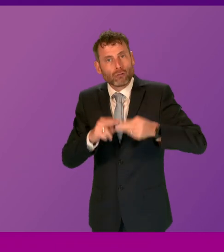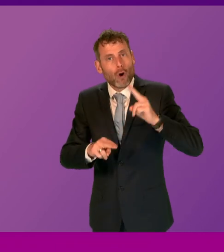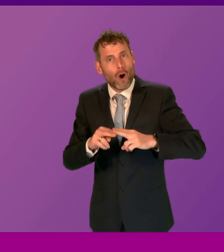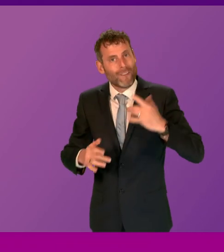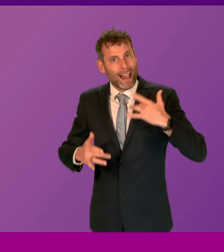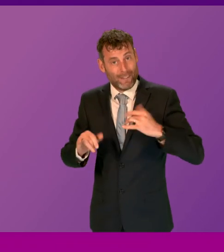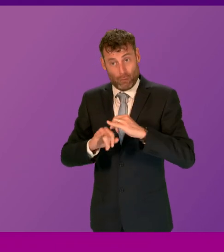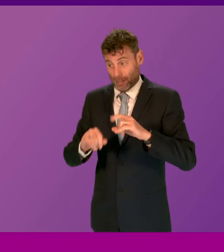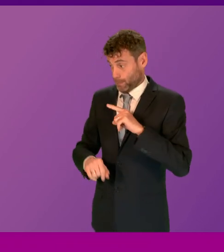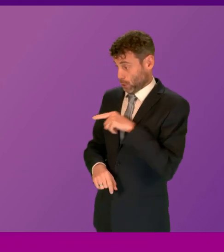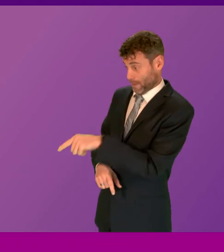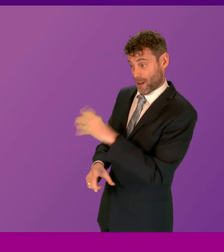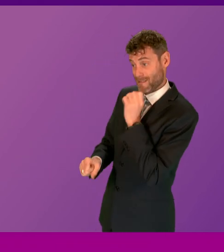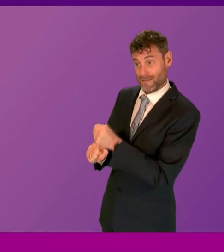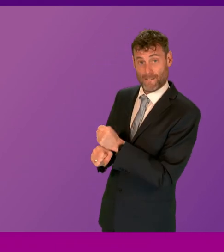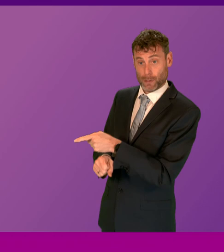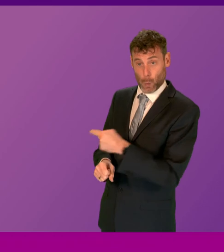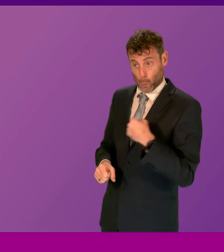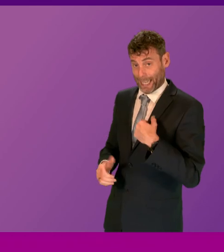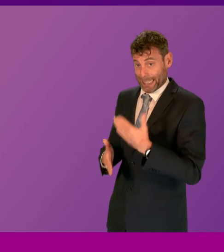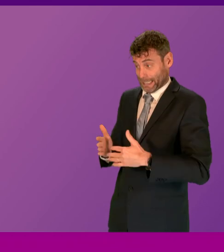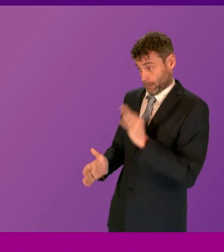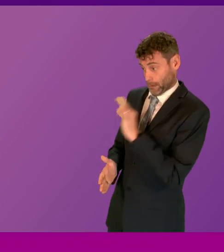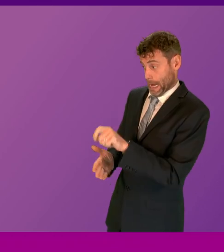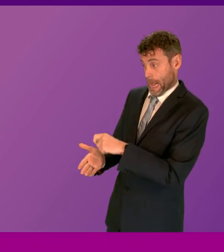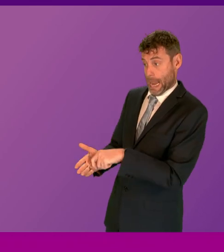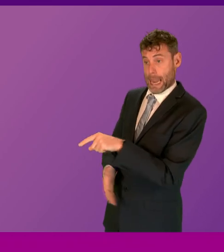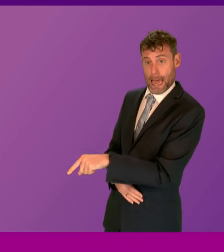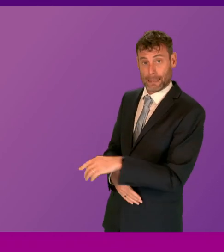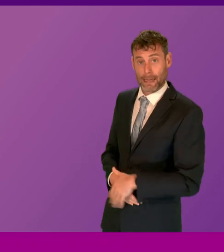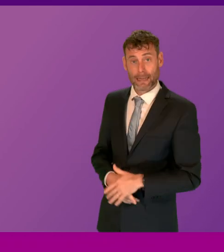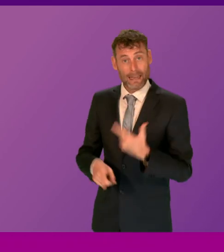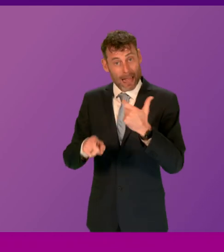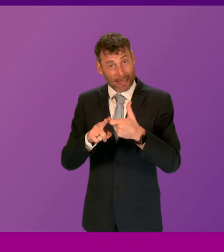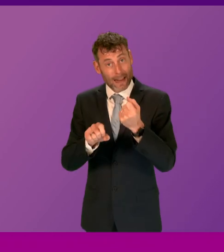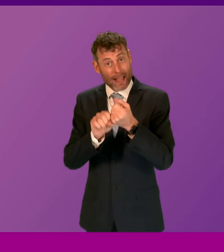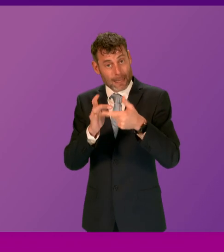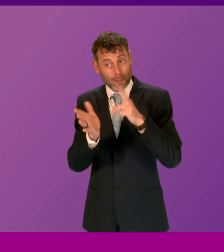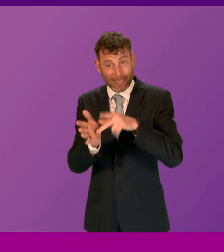they have ushered in a cost of living crisis. For the first time on record, as Kenneth Gibson rightly says, the economy is set to be smaller